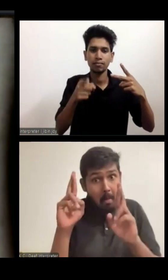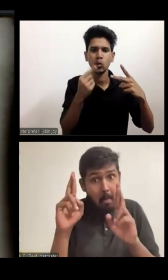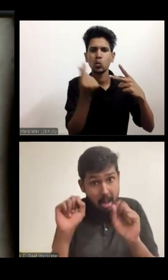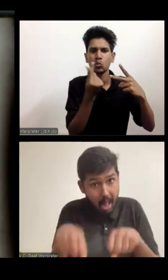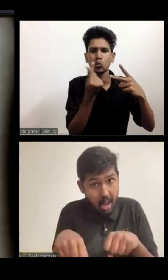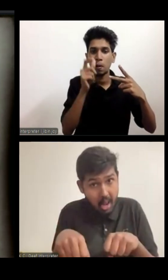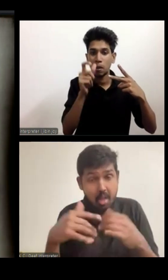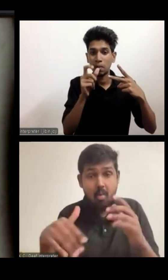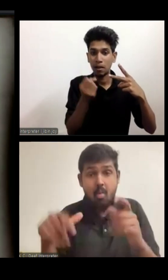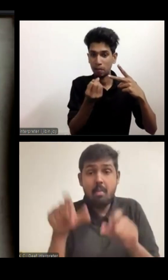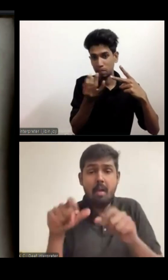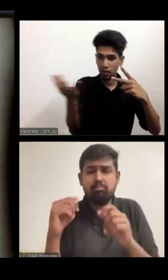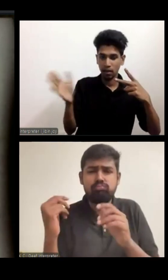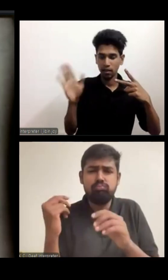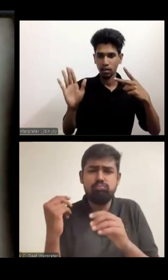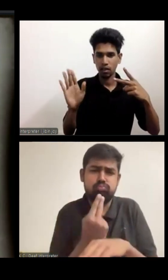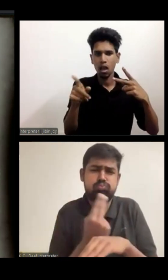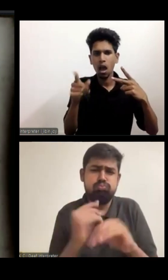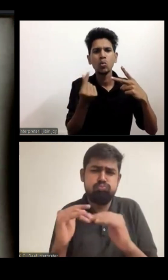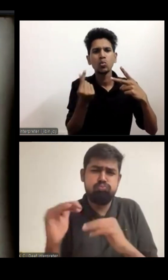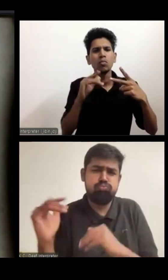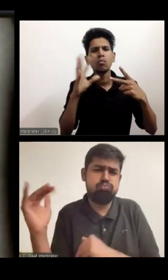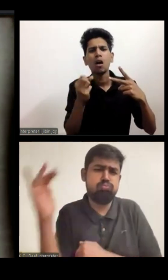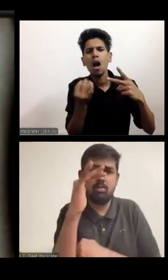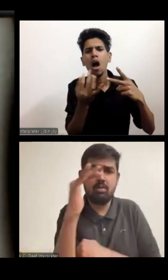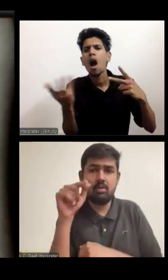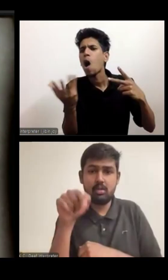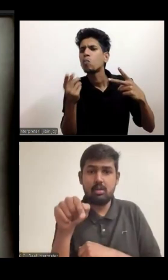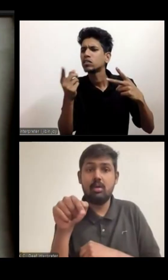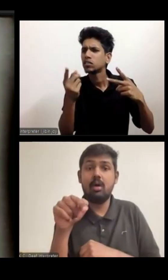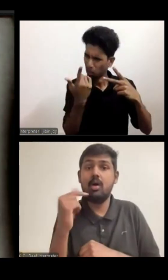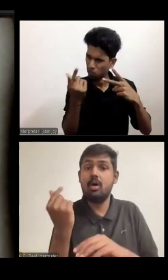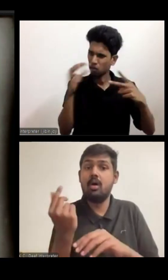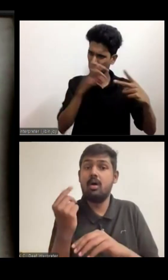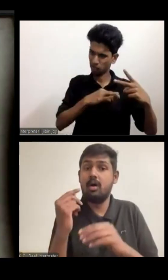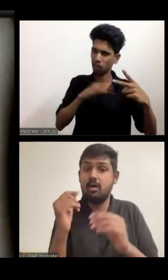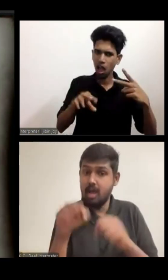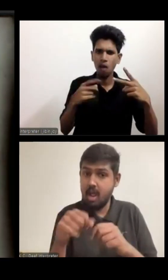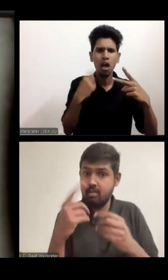Like, how much I can expect? So... I was not having any answer to both of these questions.